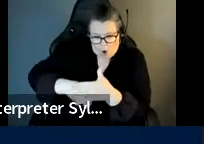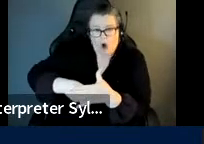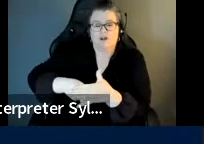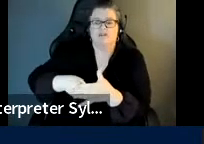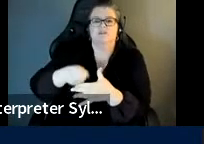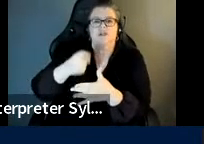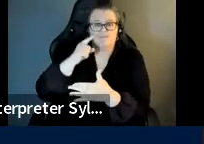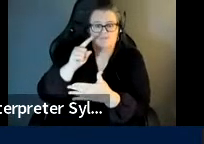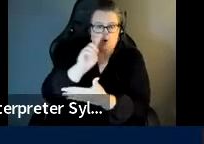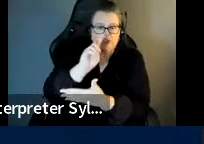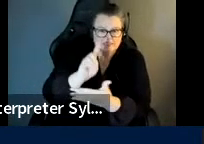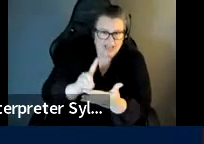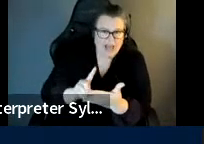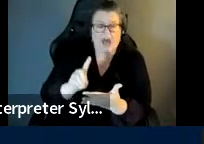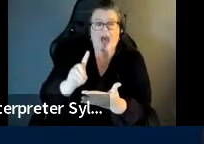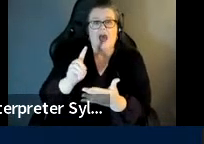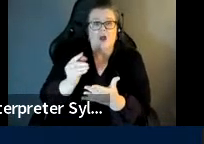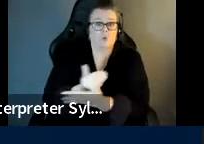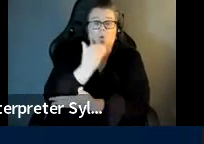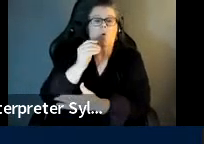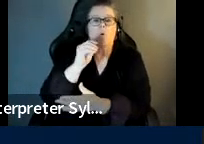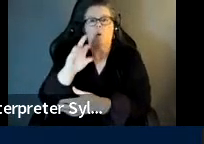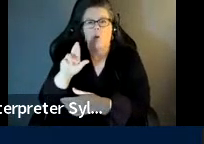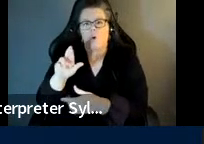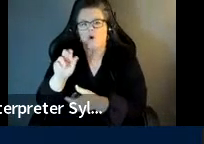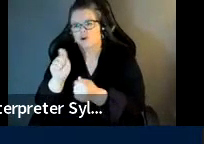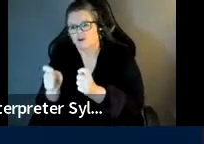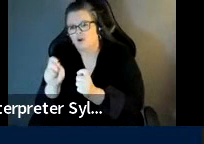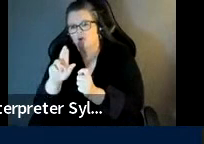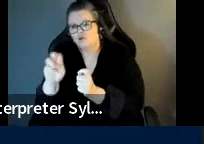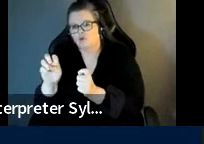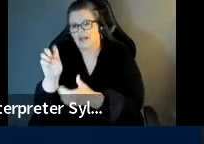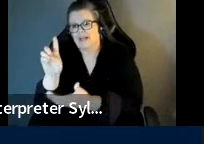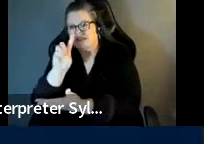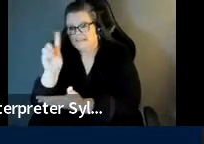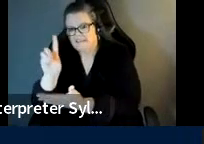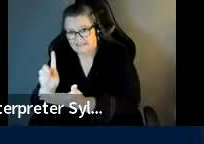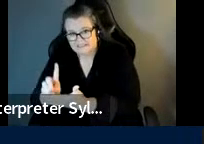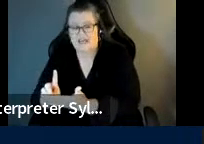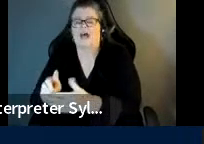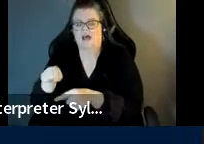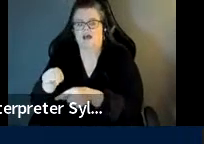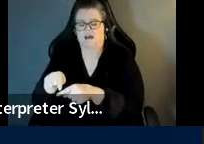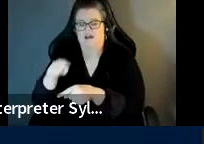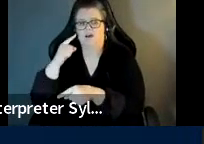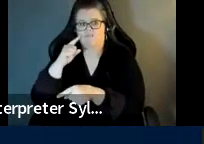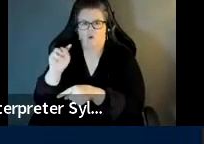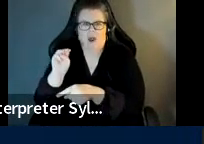and manufacture of medical diagnostic equipment that can provide a low transfer height of